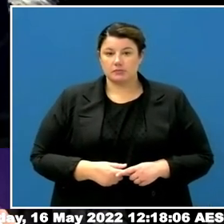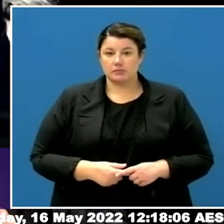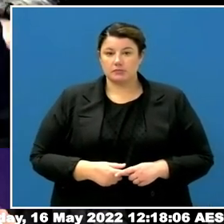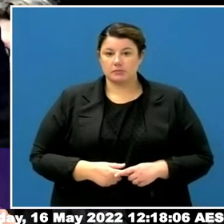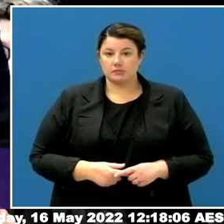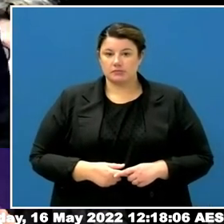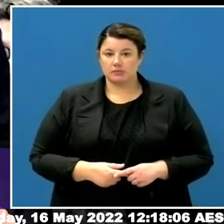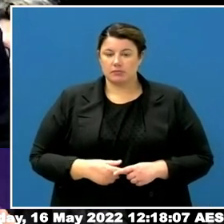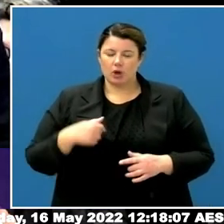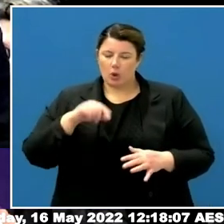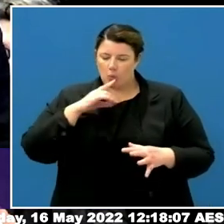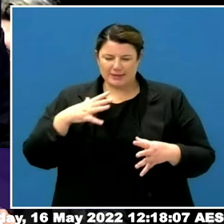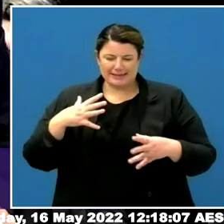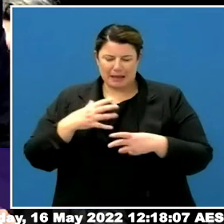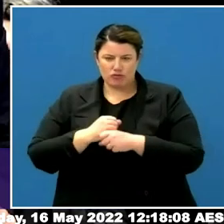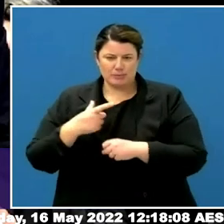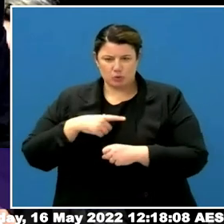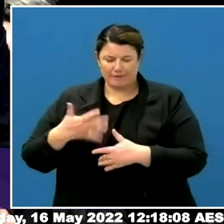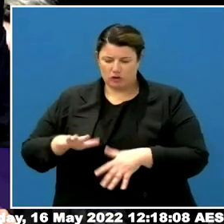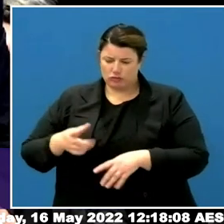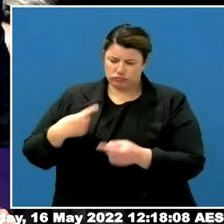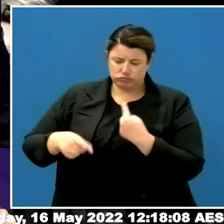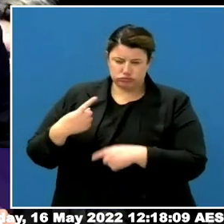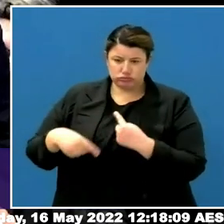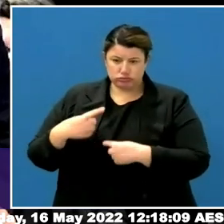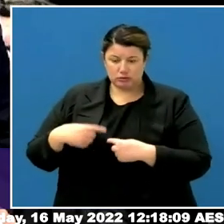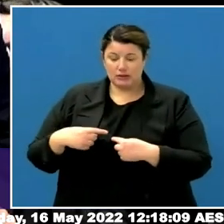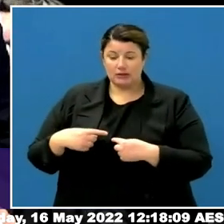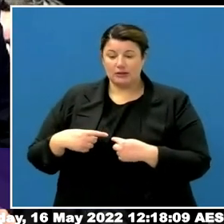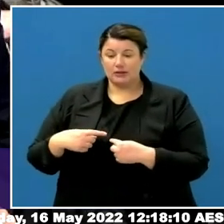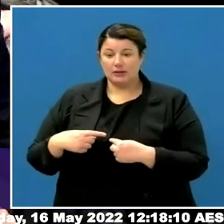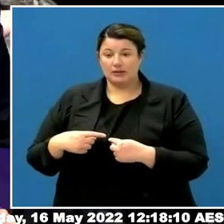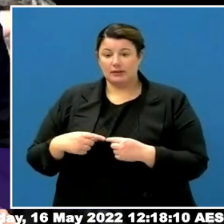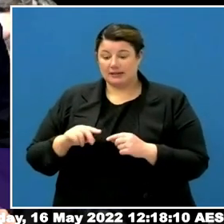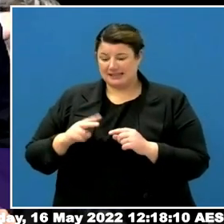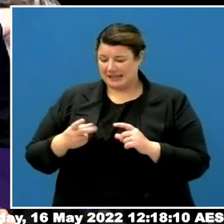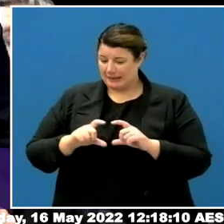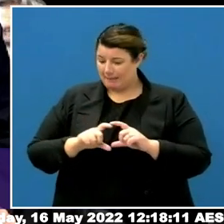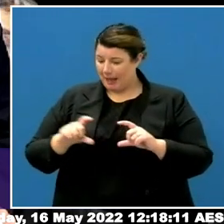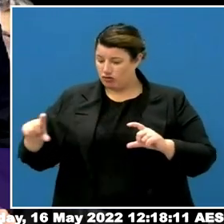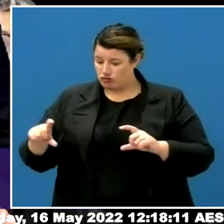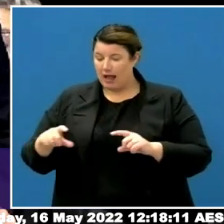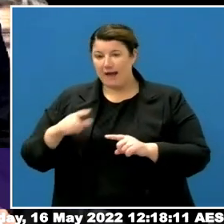touched upon these, the second substantive paragraph talks about Gilgai making a special